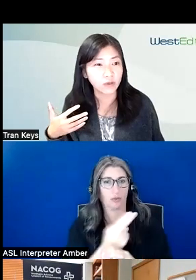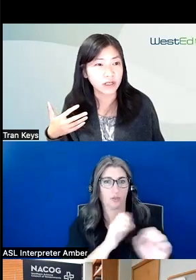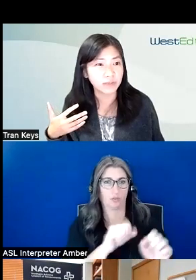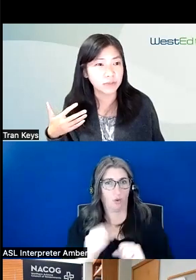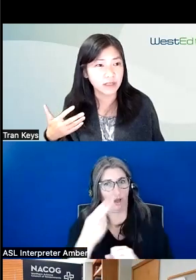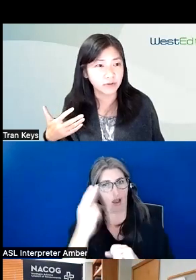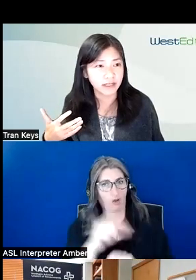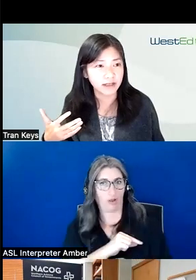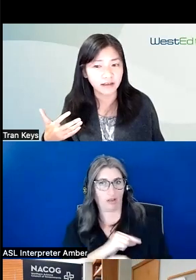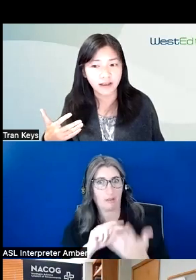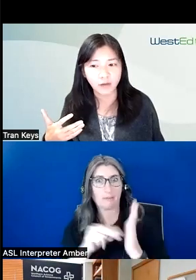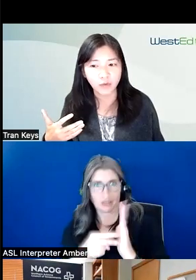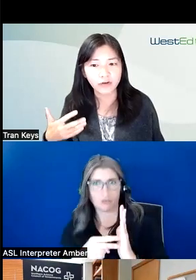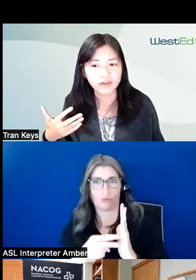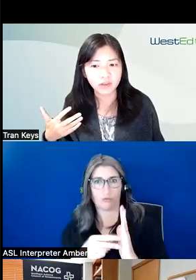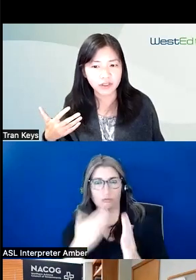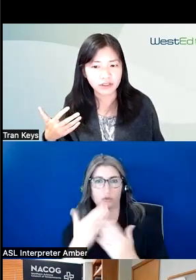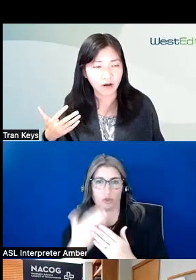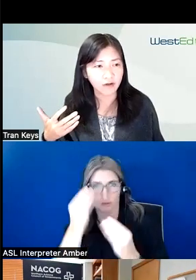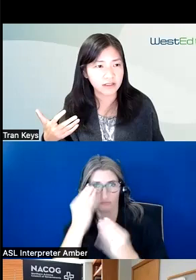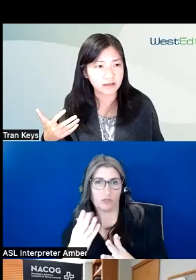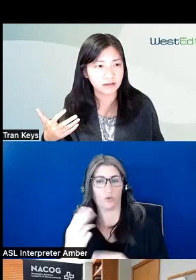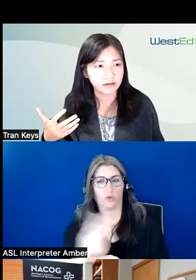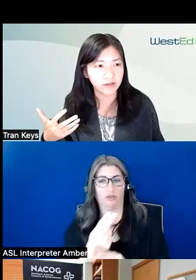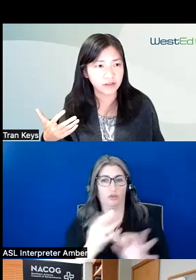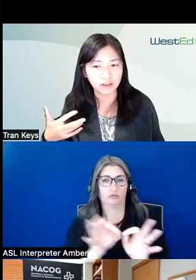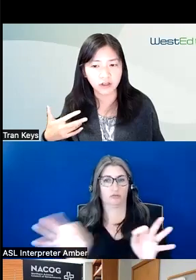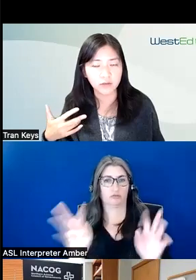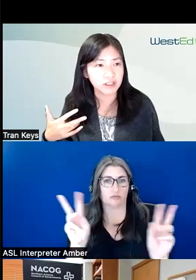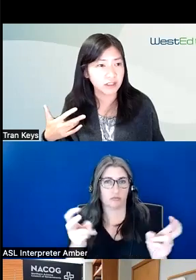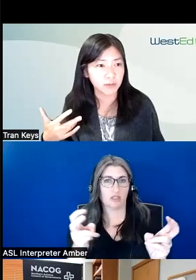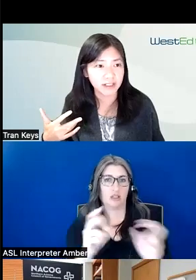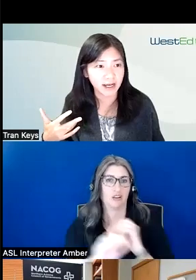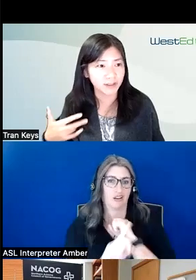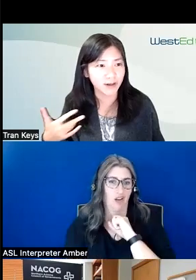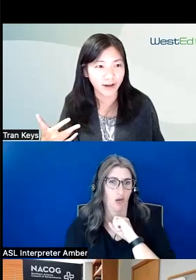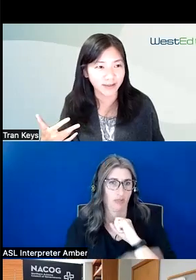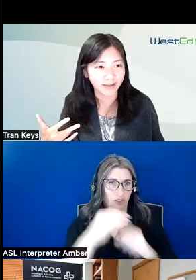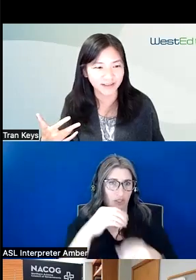You want it to be meaningful data. We've heard this expression often in the field: garbage in, garbage out. We don't want that, right?